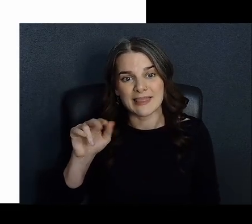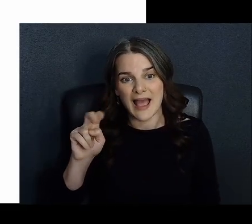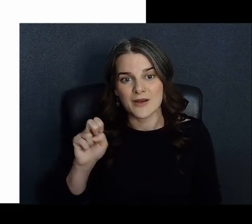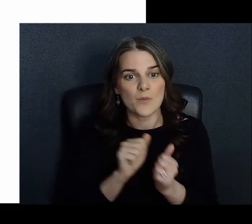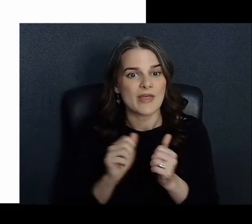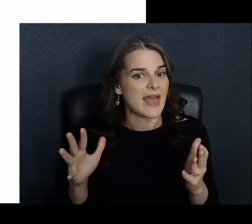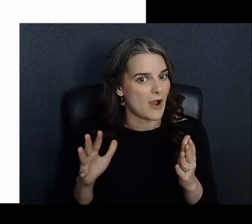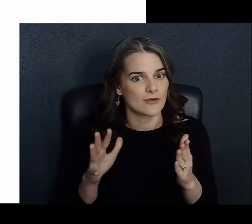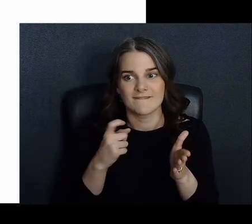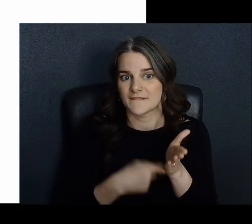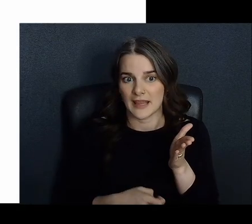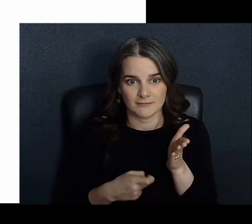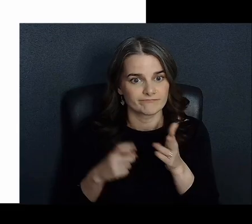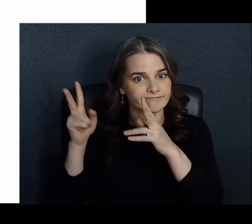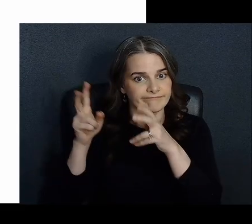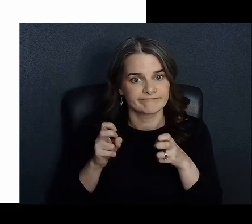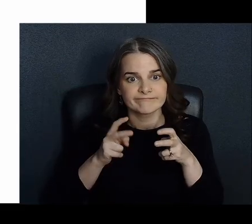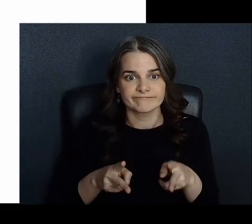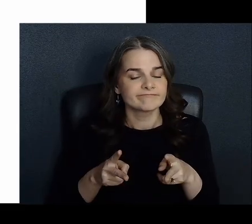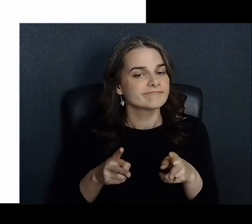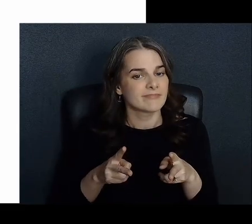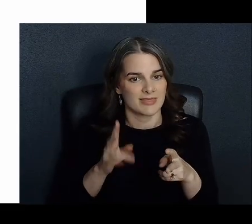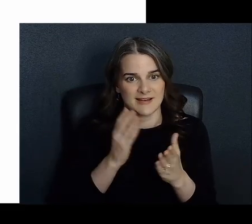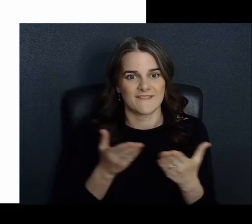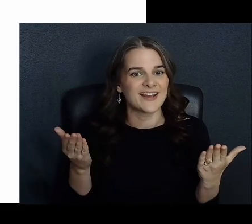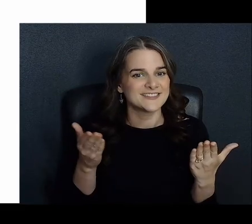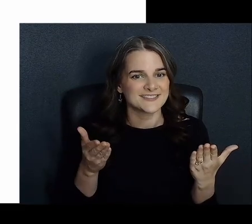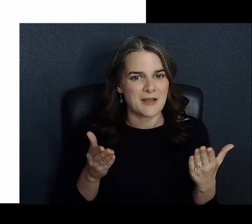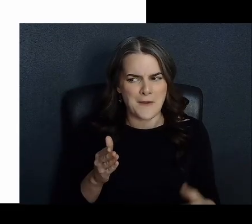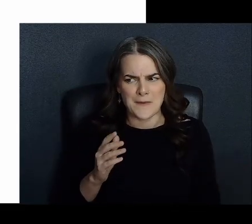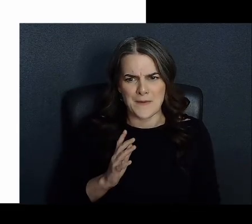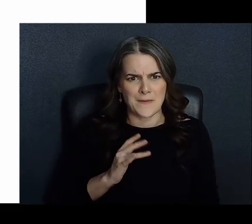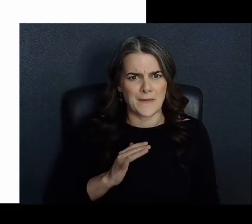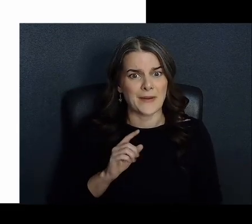on this particular device. So those are some of my favorites. And yes, I read an awful lot of books.